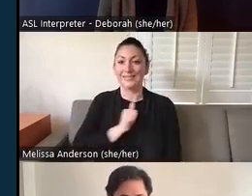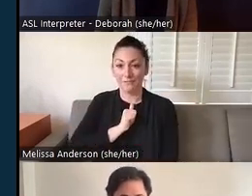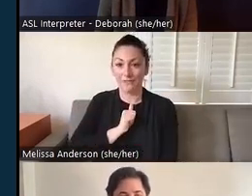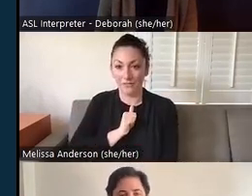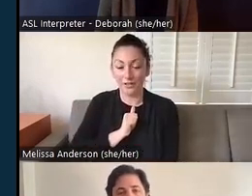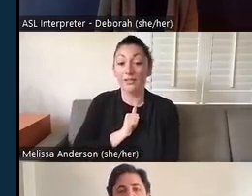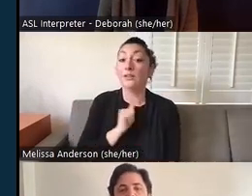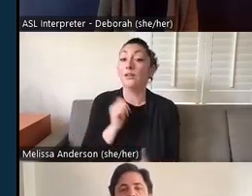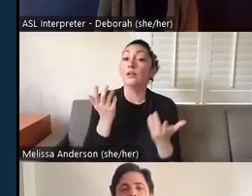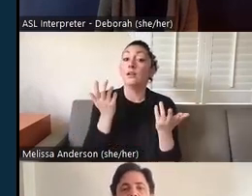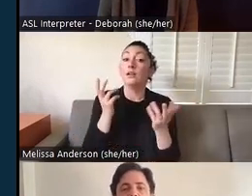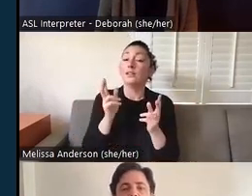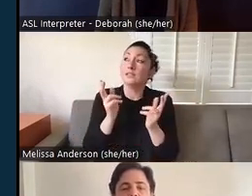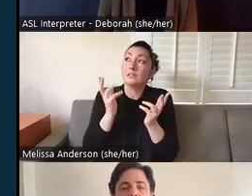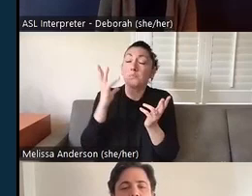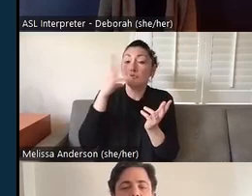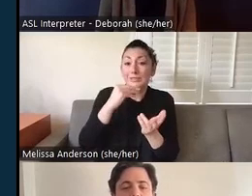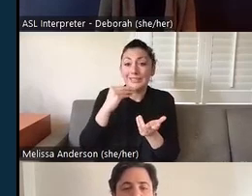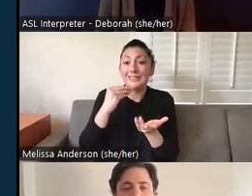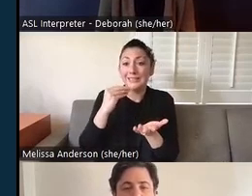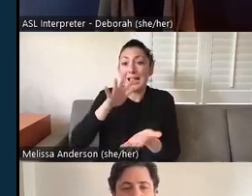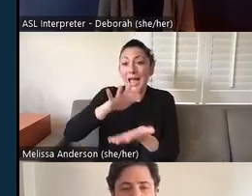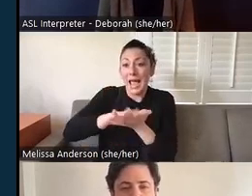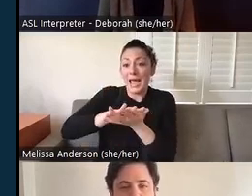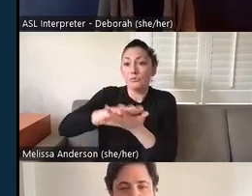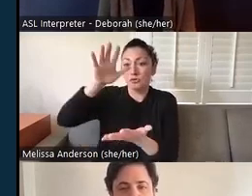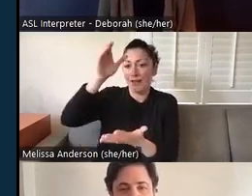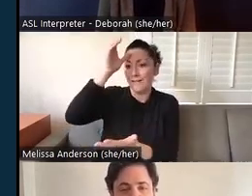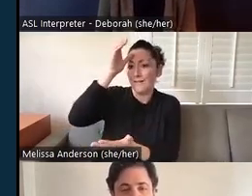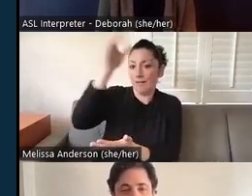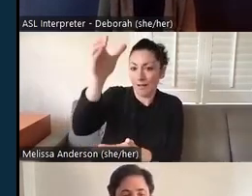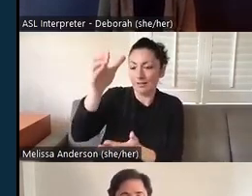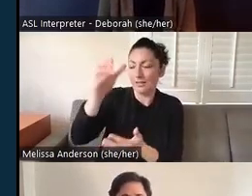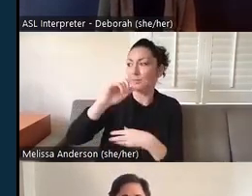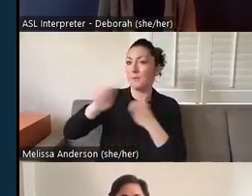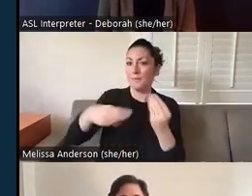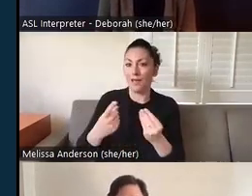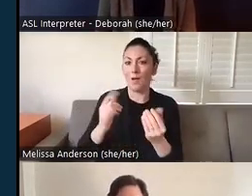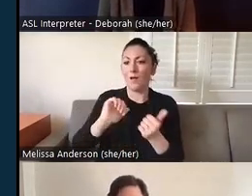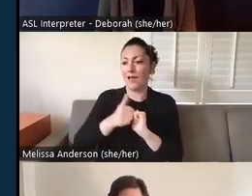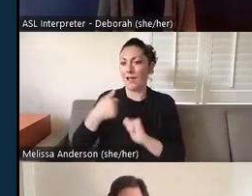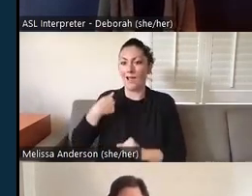is "Integrating the Split Self." That's one of the topics of Seeking Safety. And so this is what we have a video about.